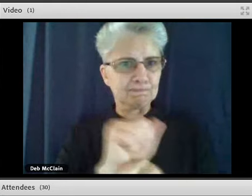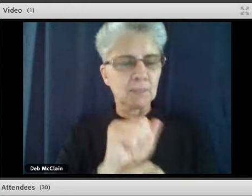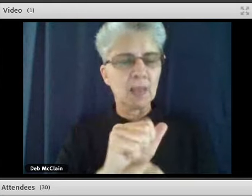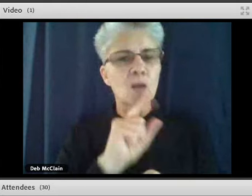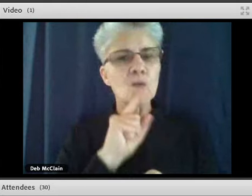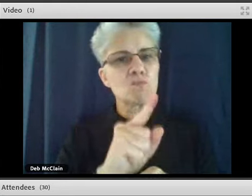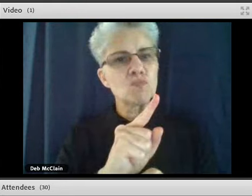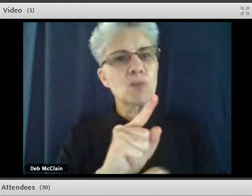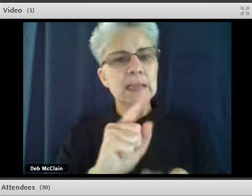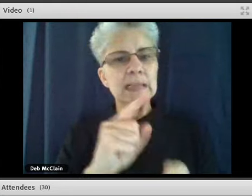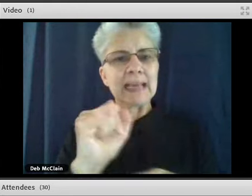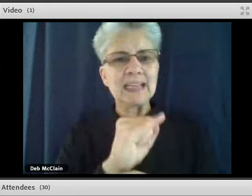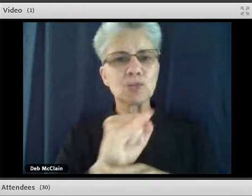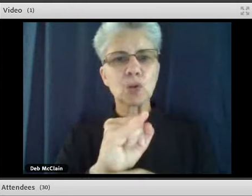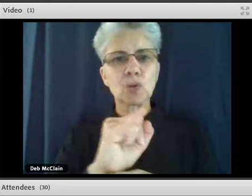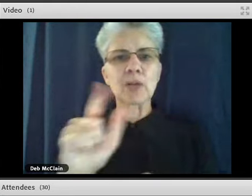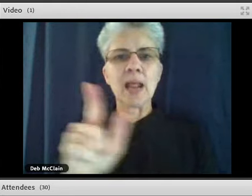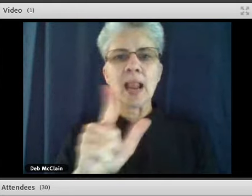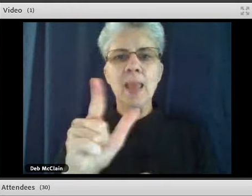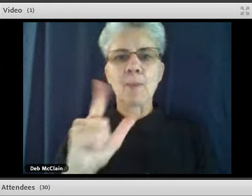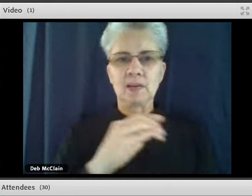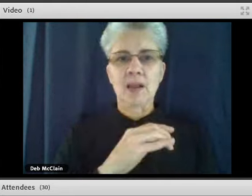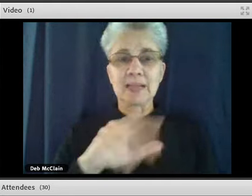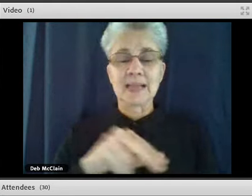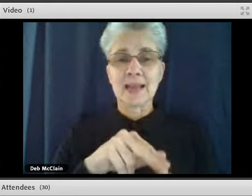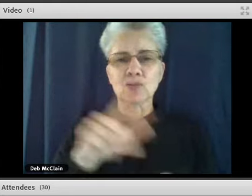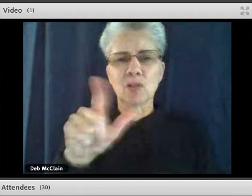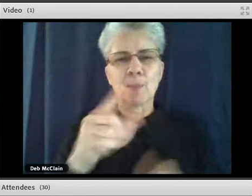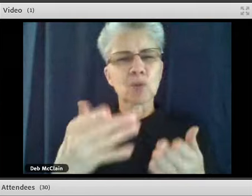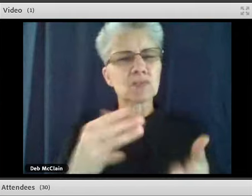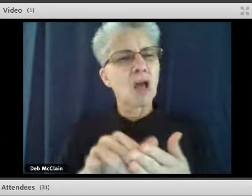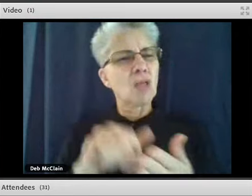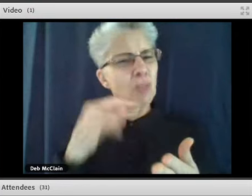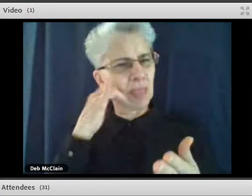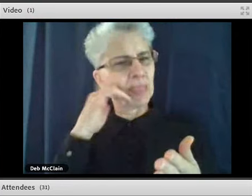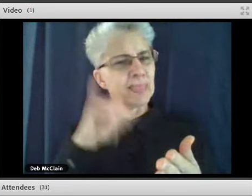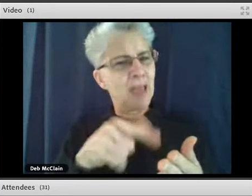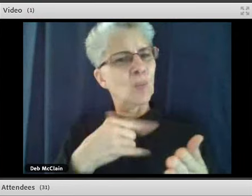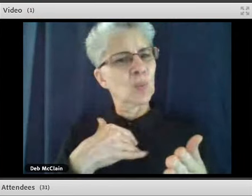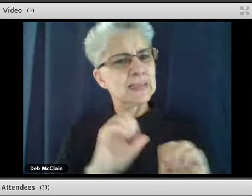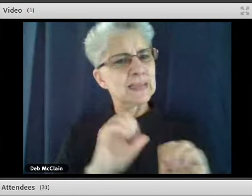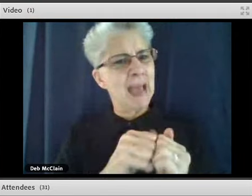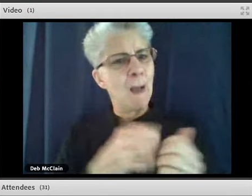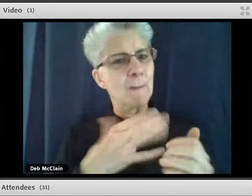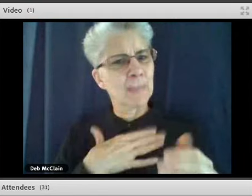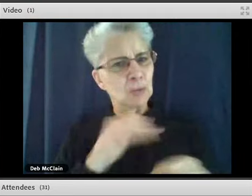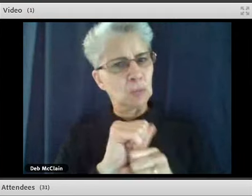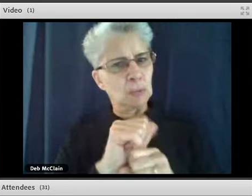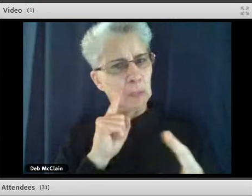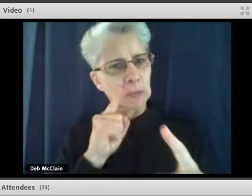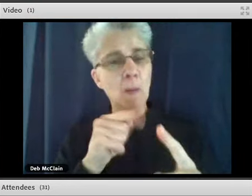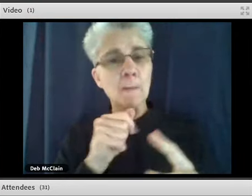at the Library of Congress National Library Service. And I thought this is the direction my career was going to go. It didn't end up happening.